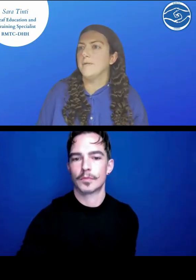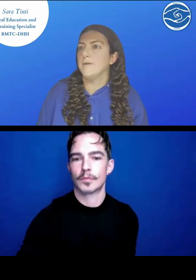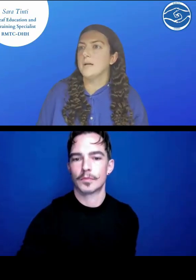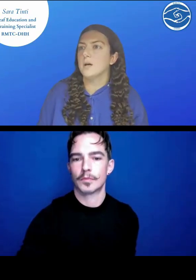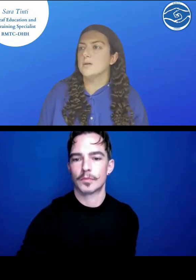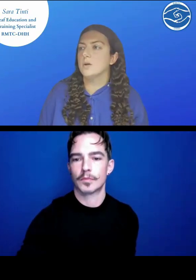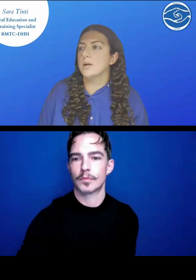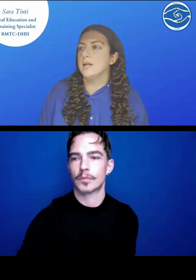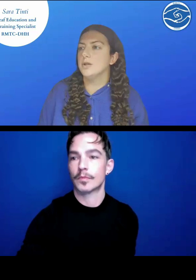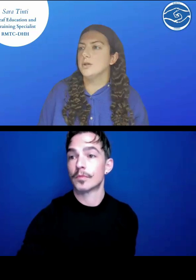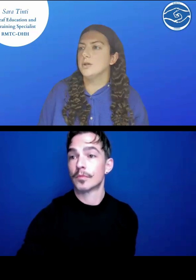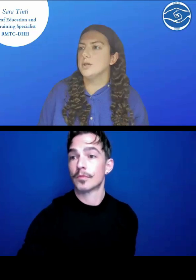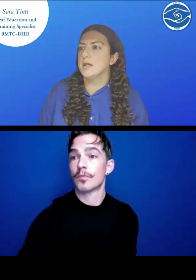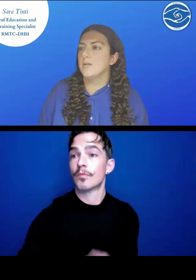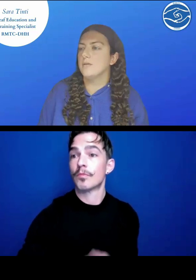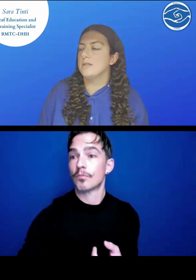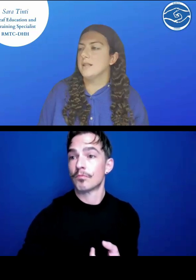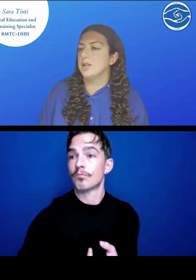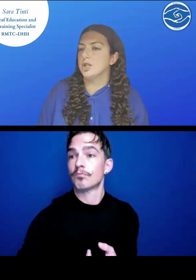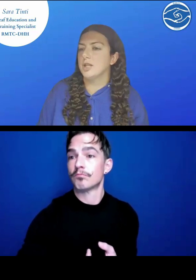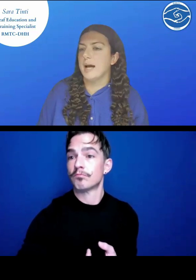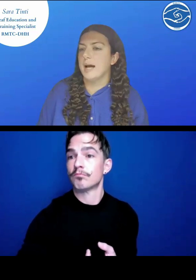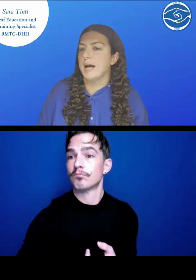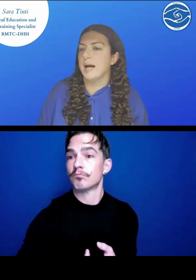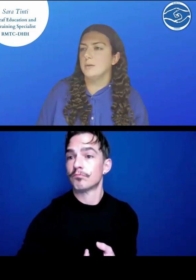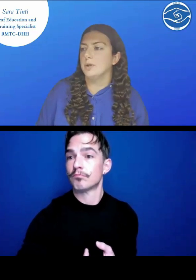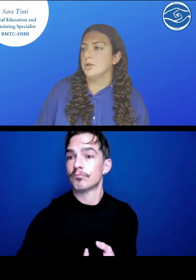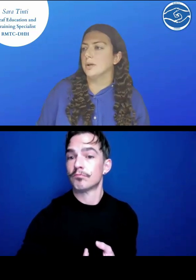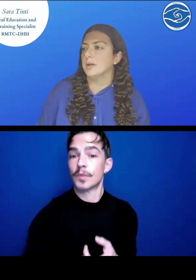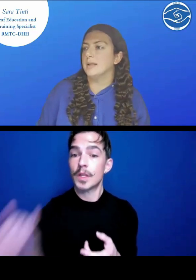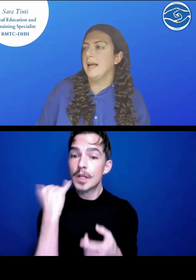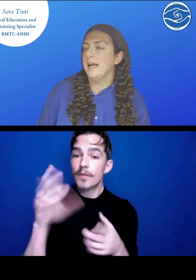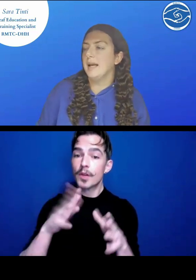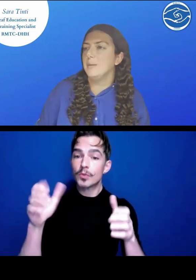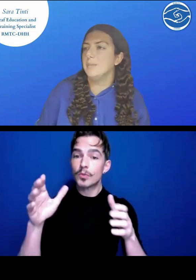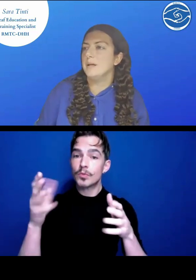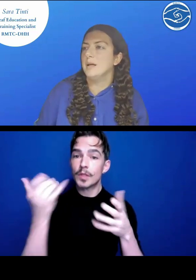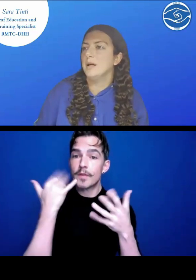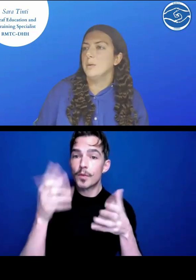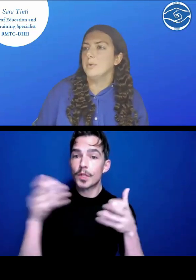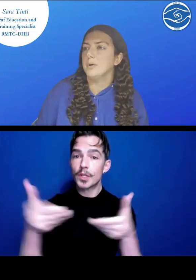If you guys also want to introduce yourselves in the chat, put your name,